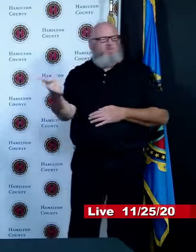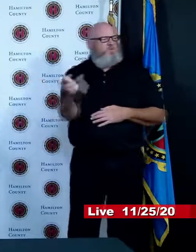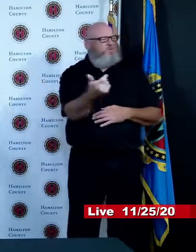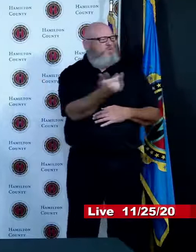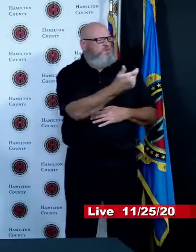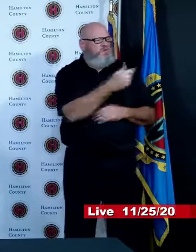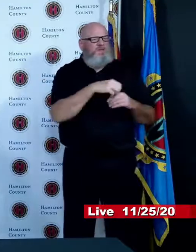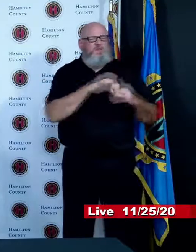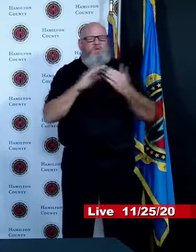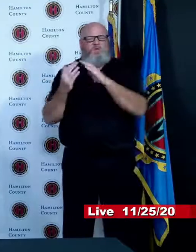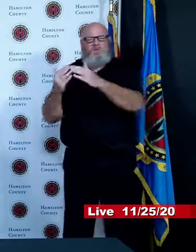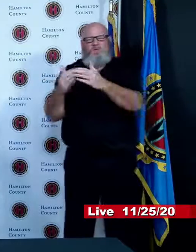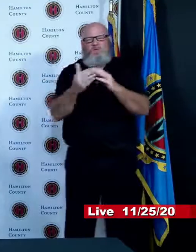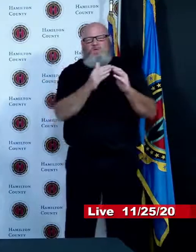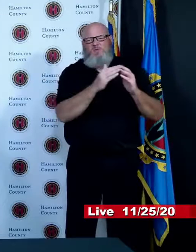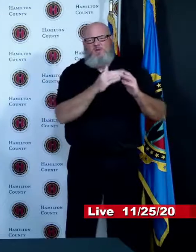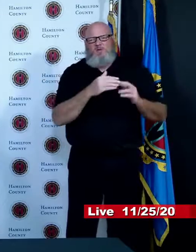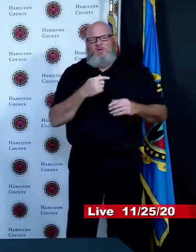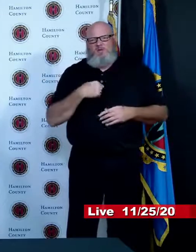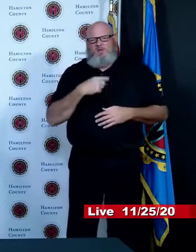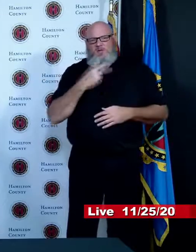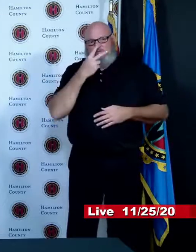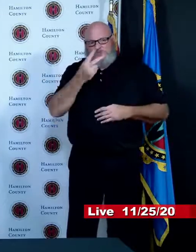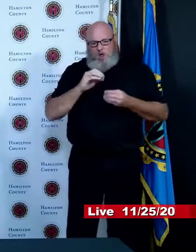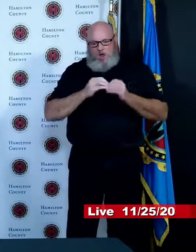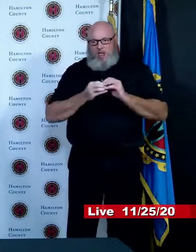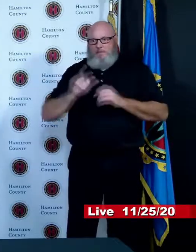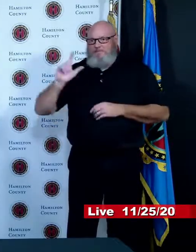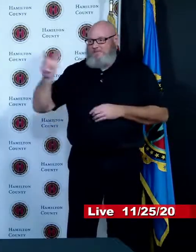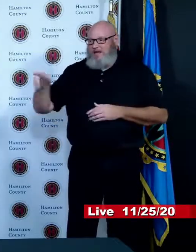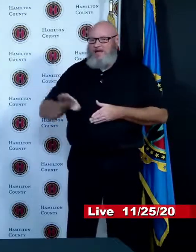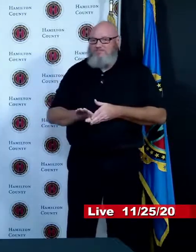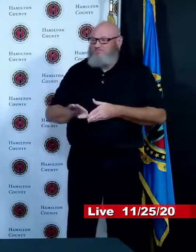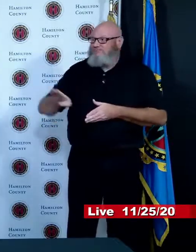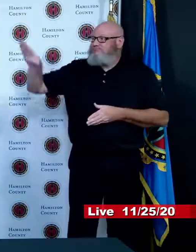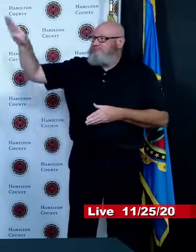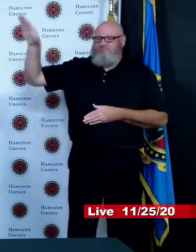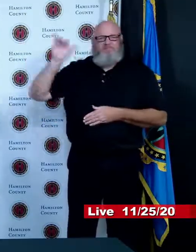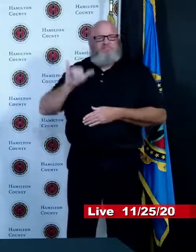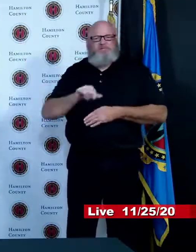a break from what we've been advised to do and to hunker down and to be careful so as I look to